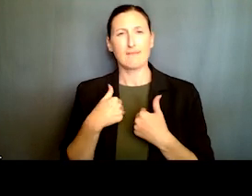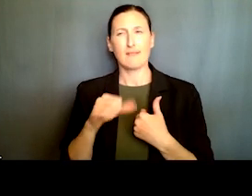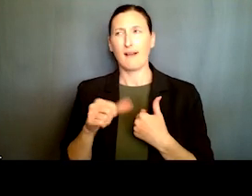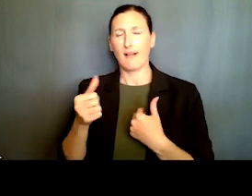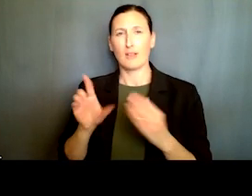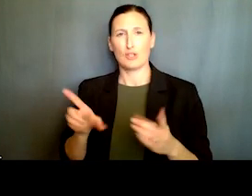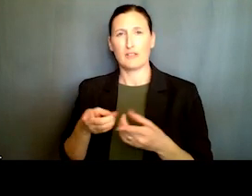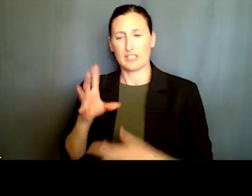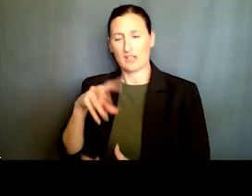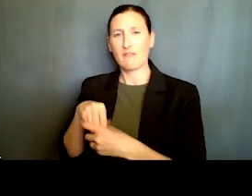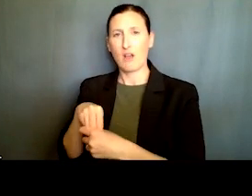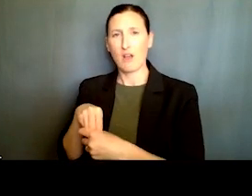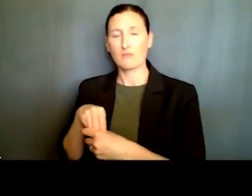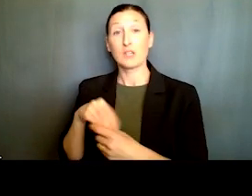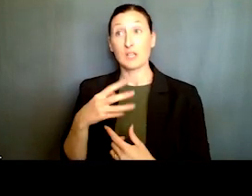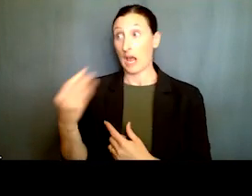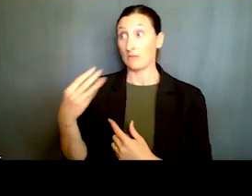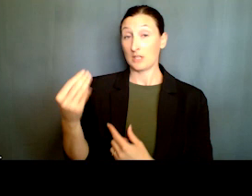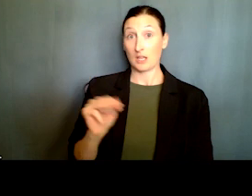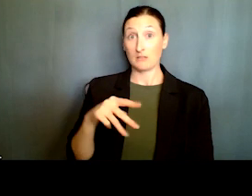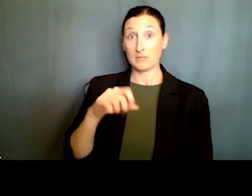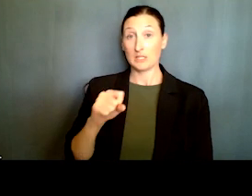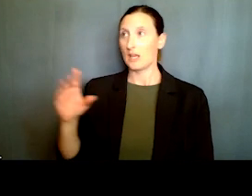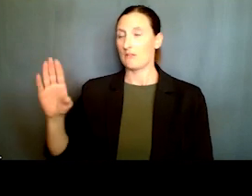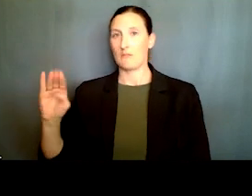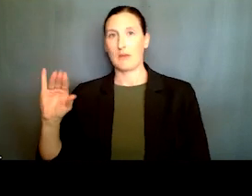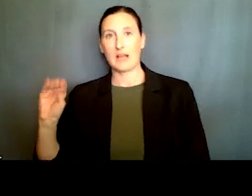involved and then outside of MPS, biology,